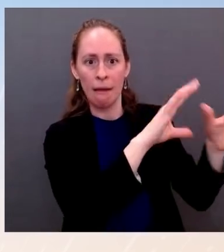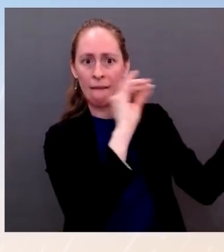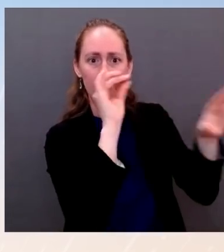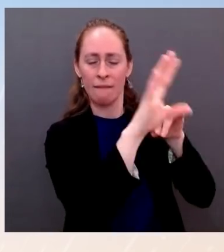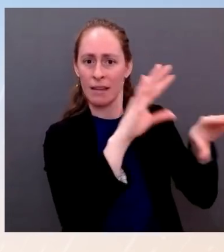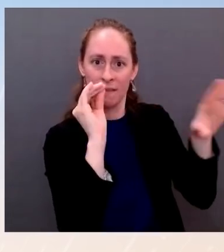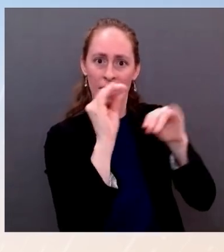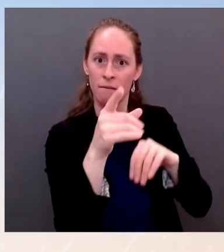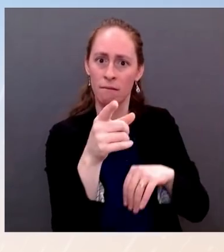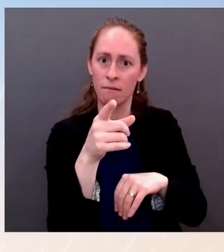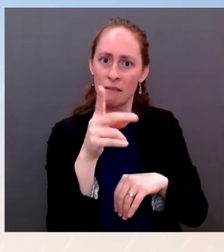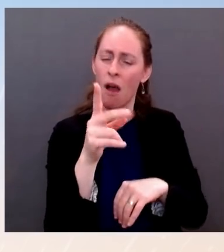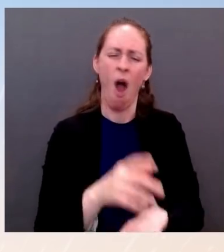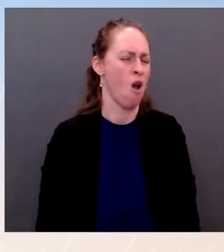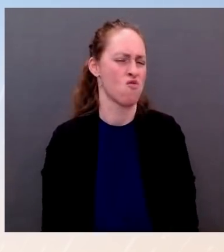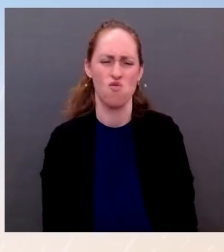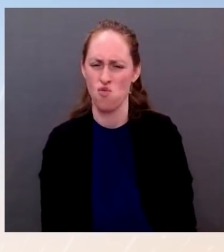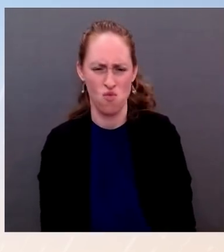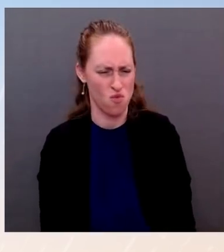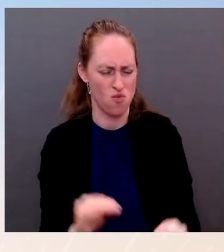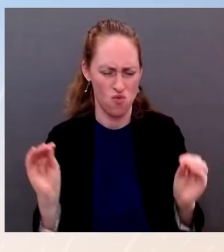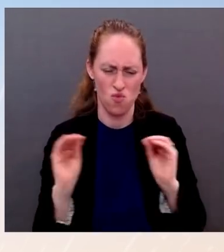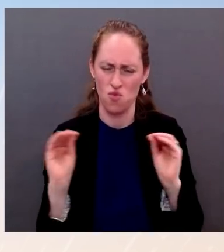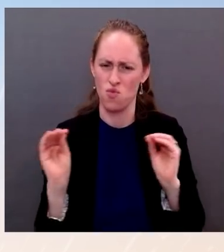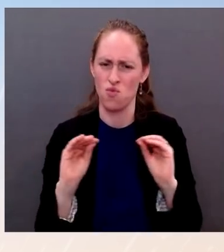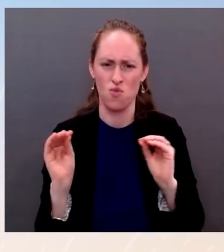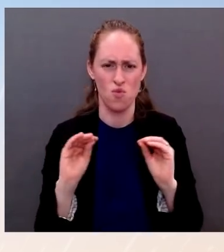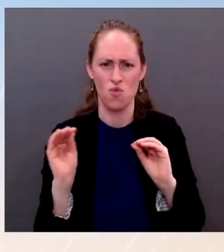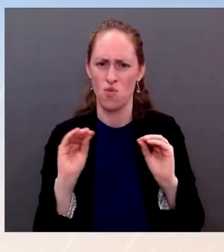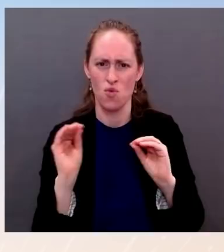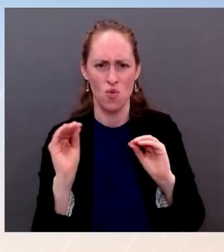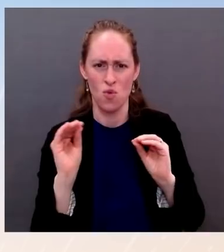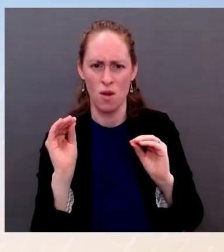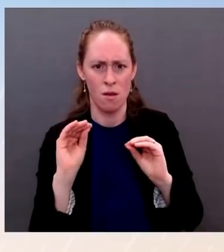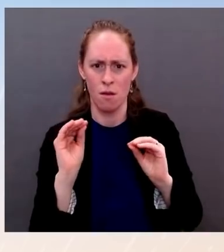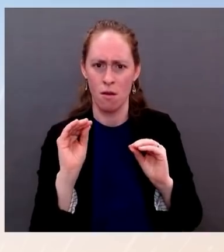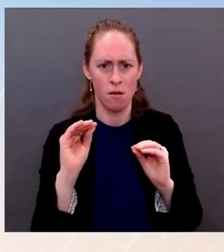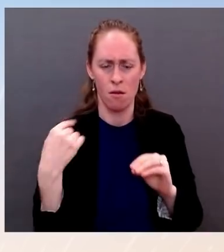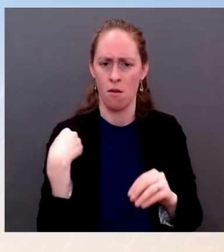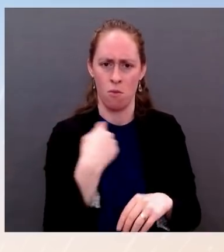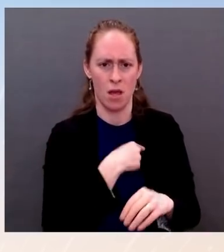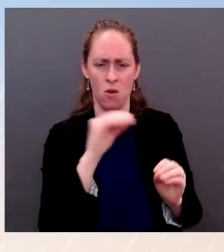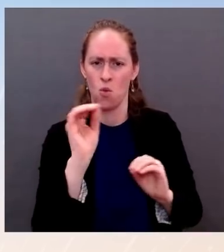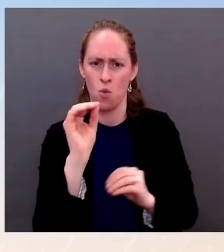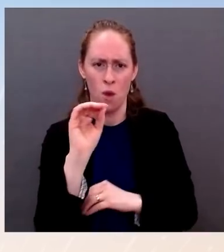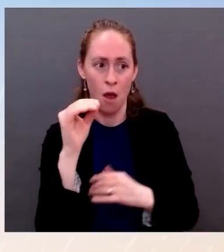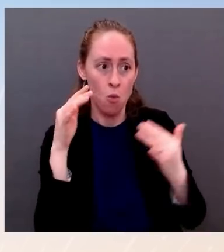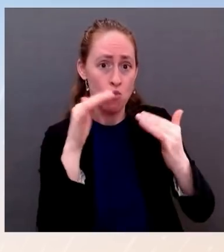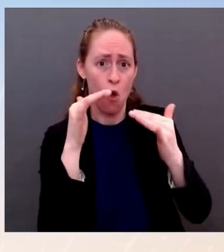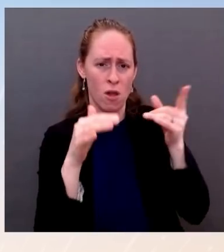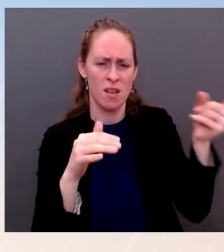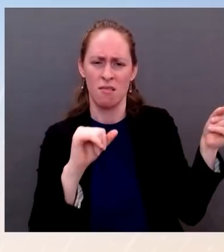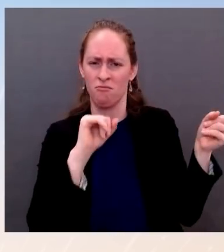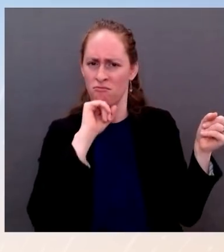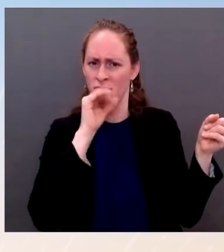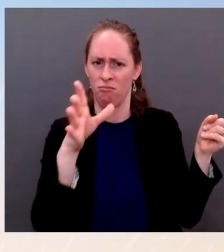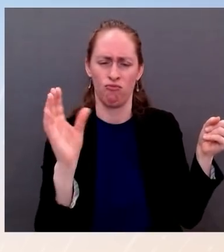This is not a country where we are at war, where we have tens of thousands of troops who have fou- -- been fighting a war for 20 years. So, it's incredibly different.